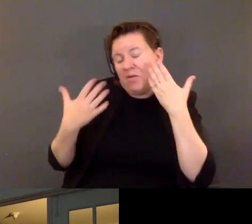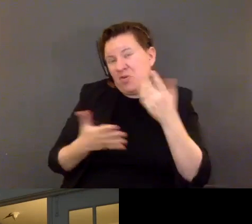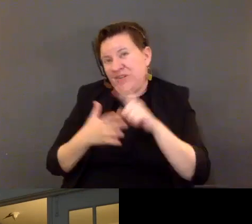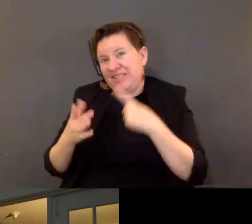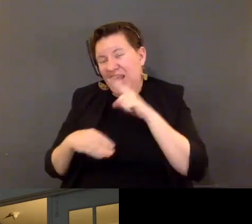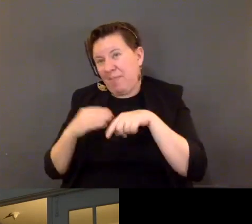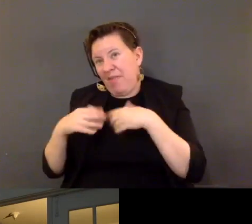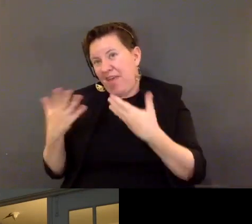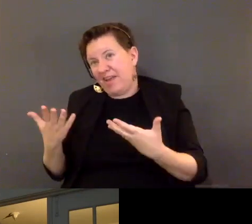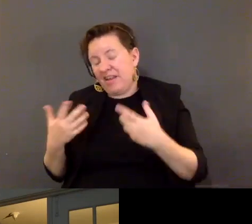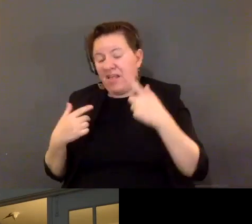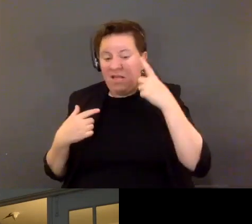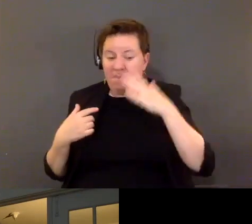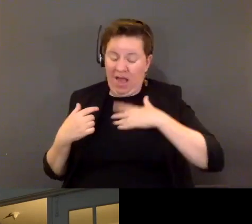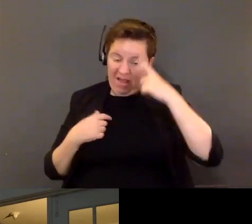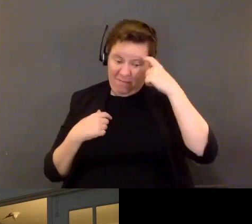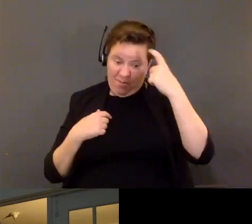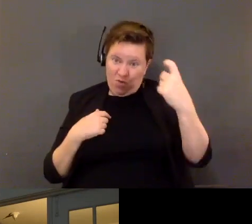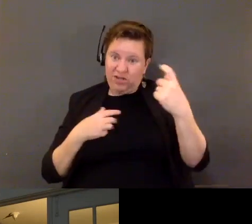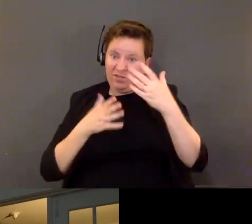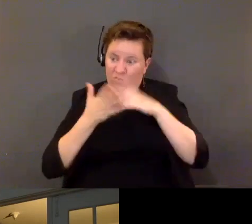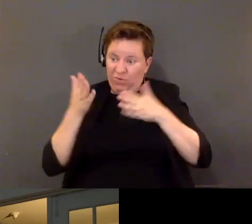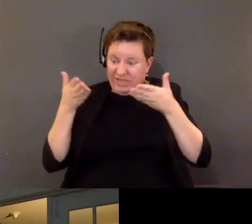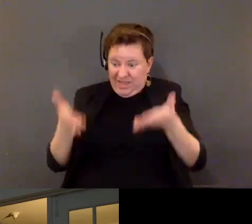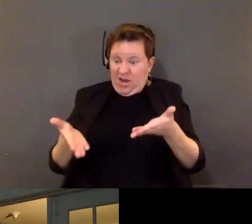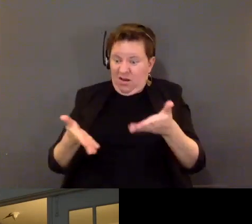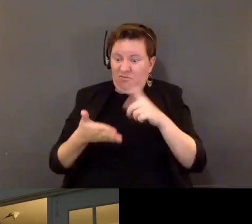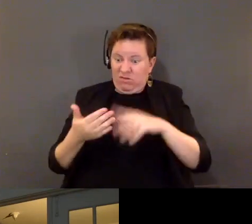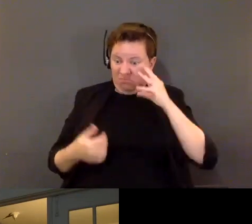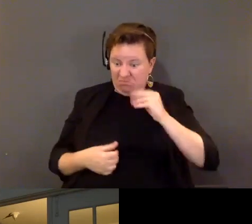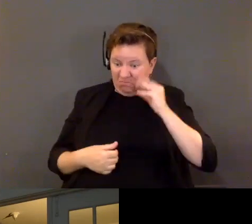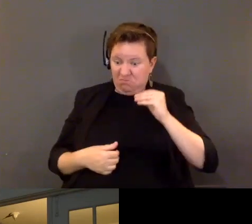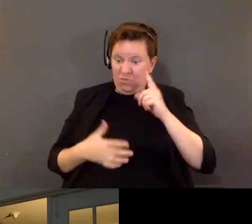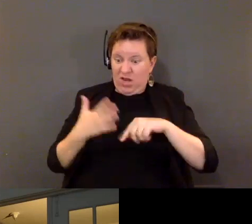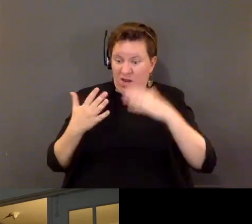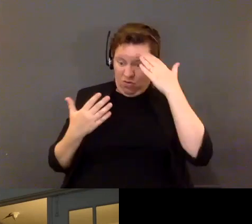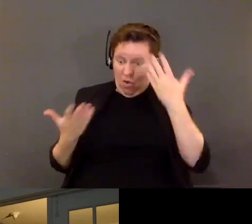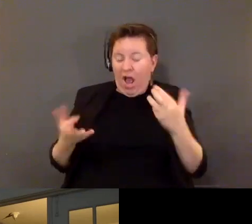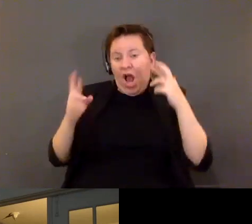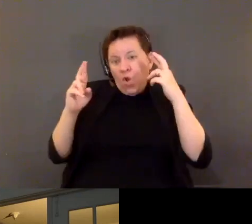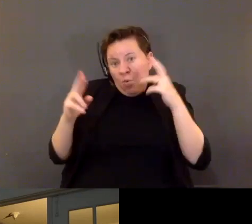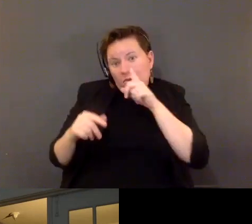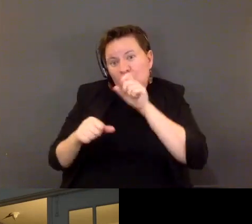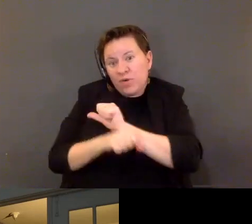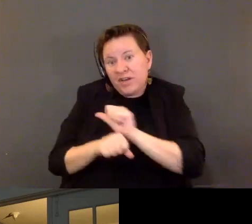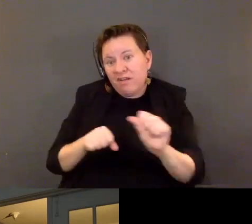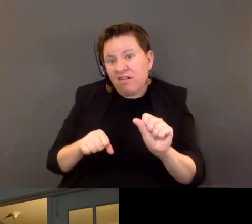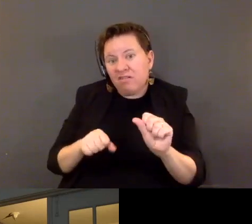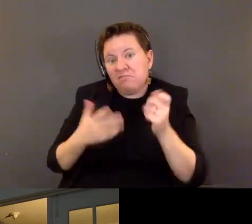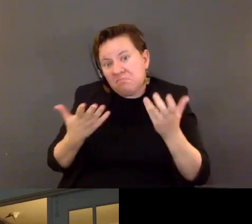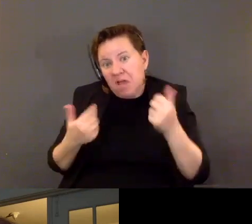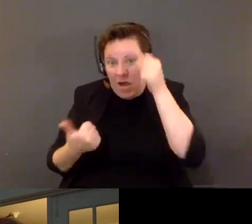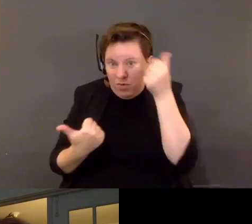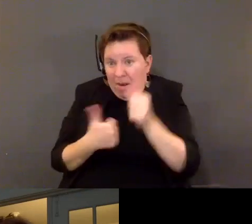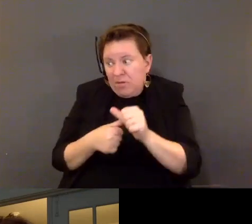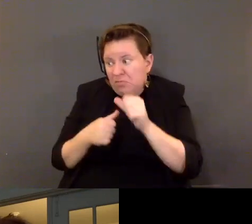the memories i have or what was there and i hope they're real they i remember them as real but um